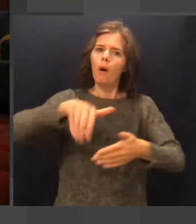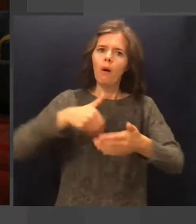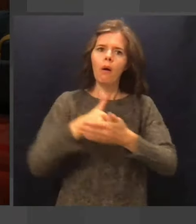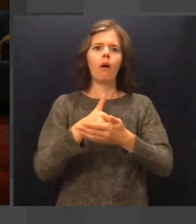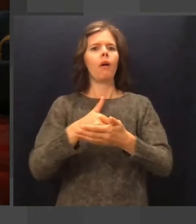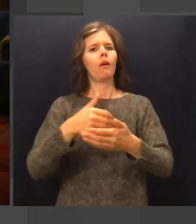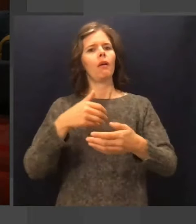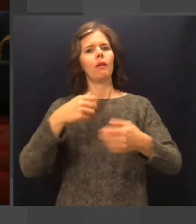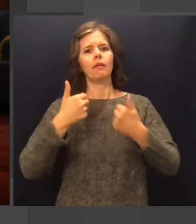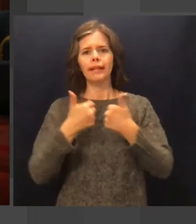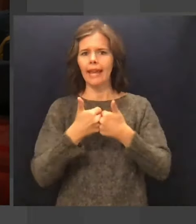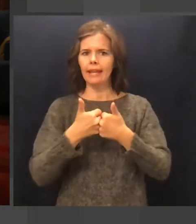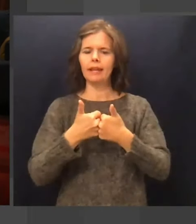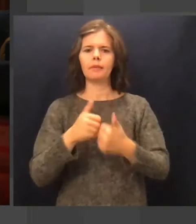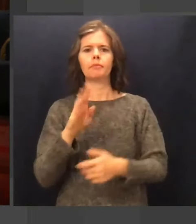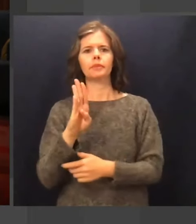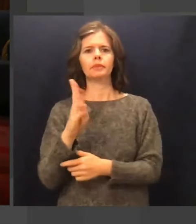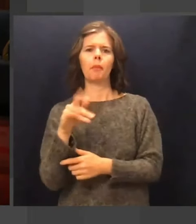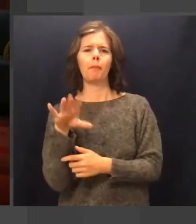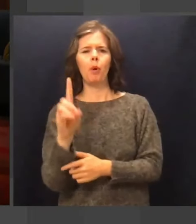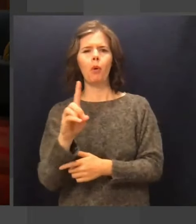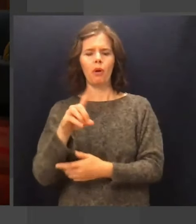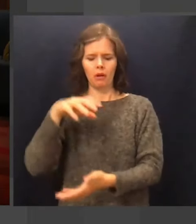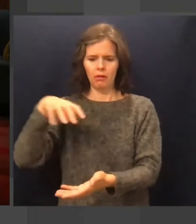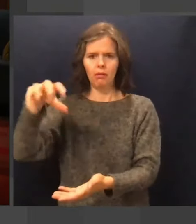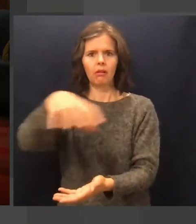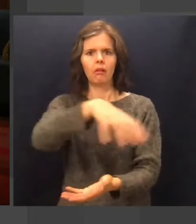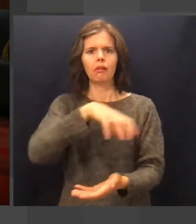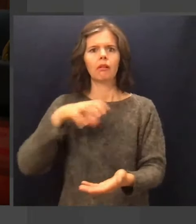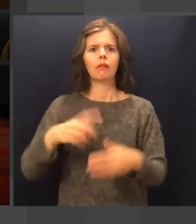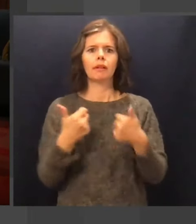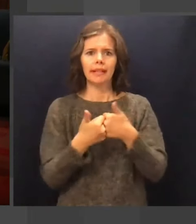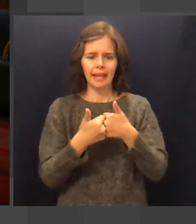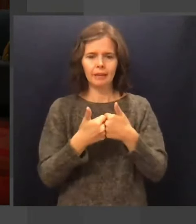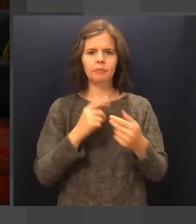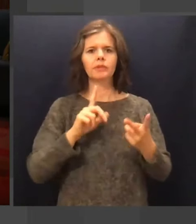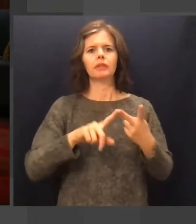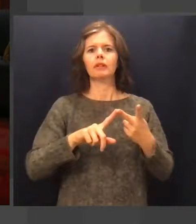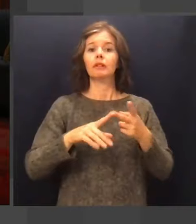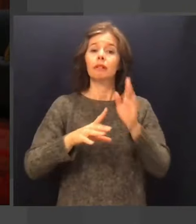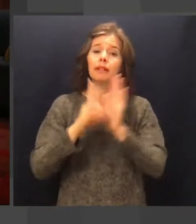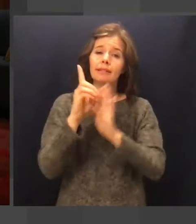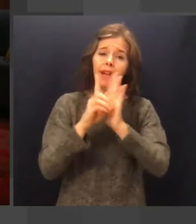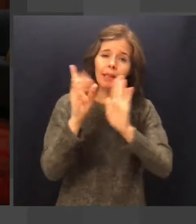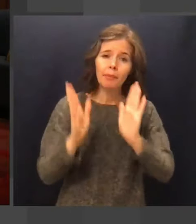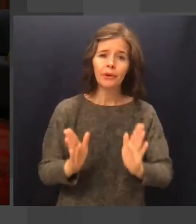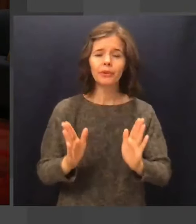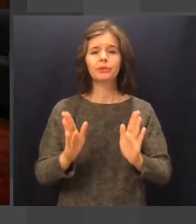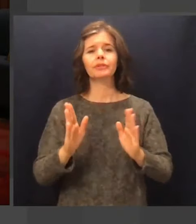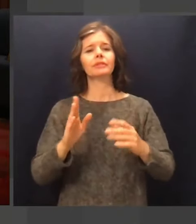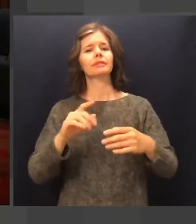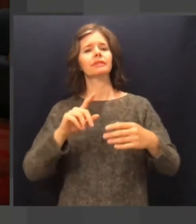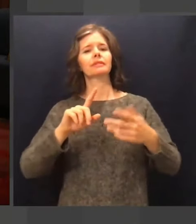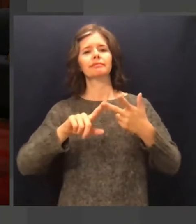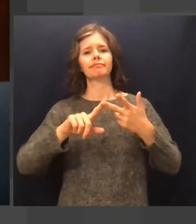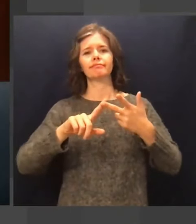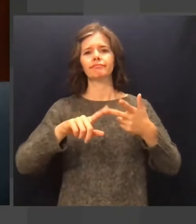AND LIKE THE BOARD GAMES. AND TRY TO SUPPORT THE